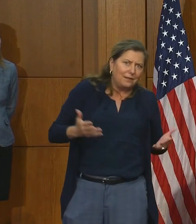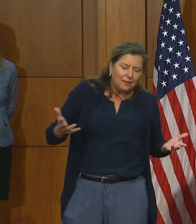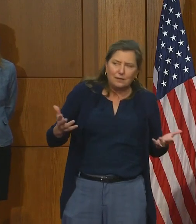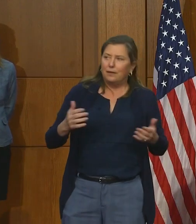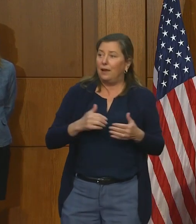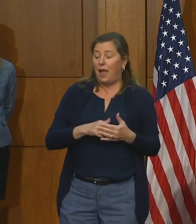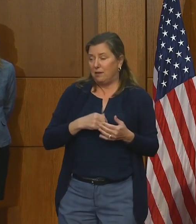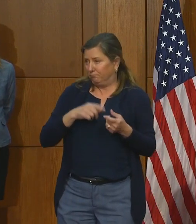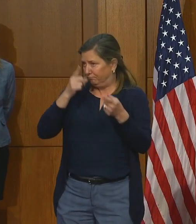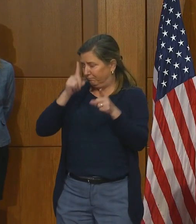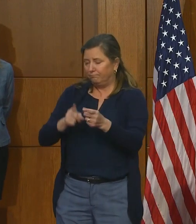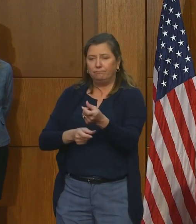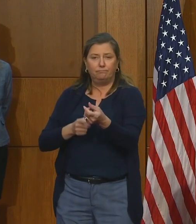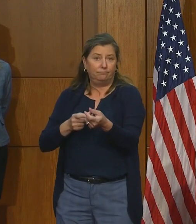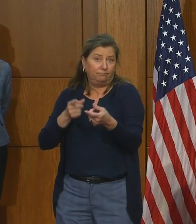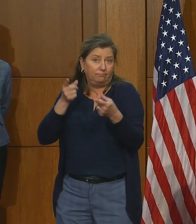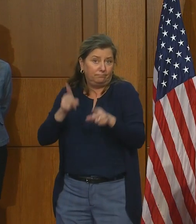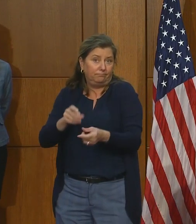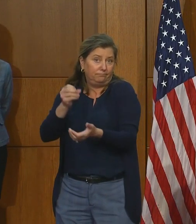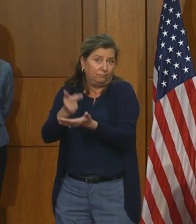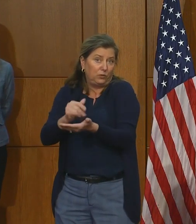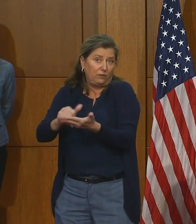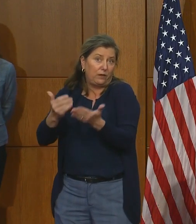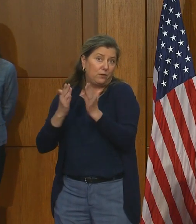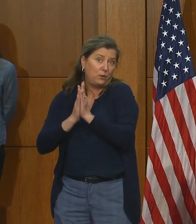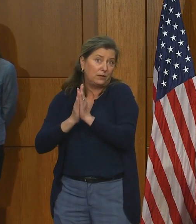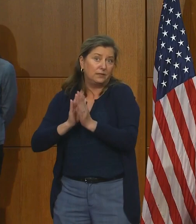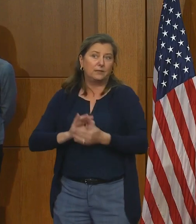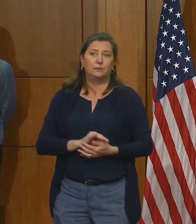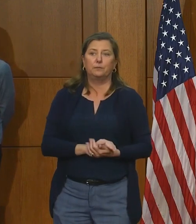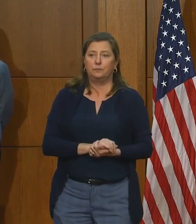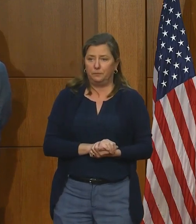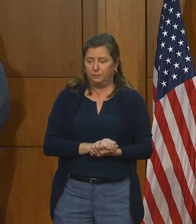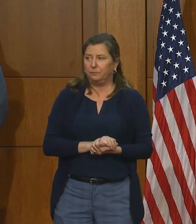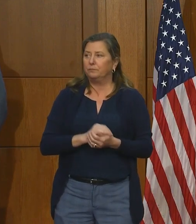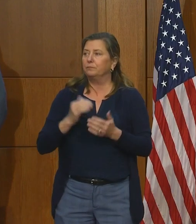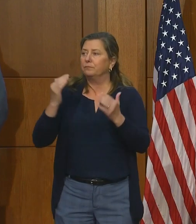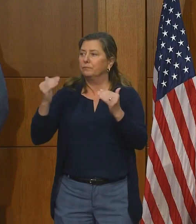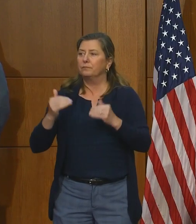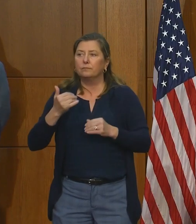AREA BETTER THAN CERTAINLY